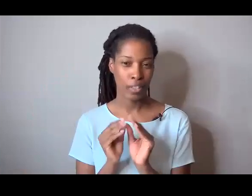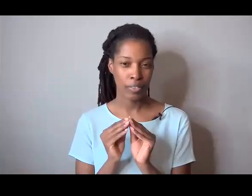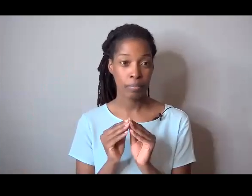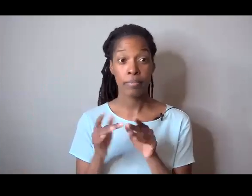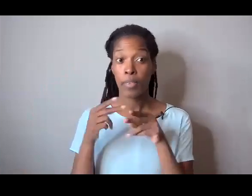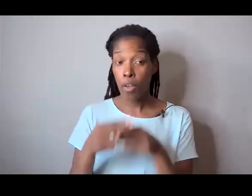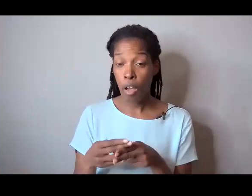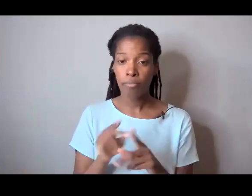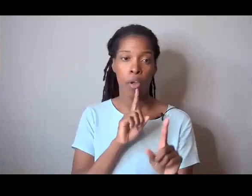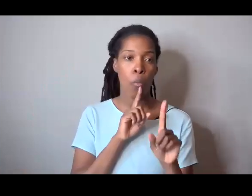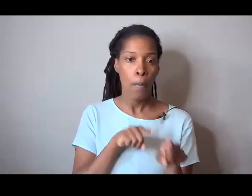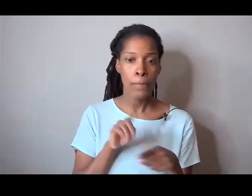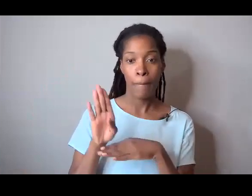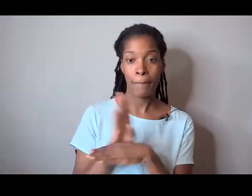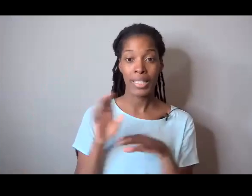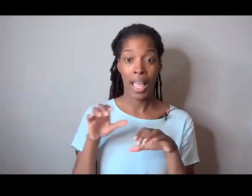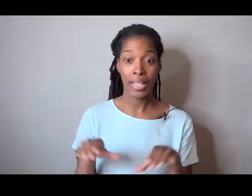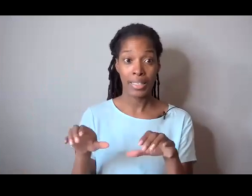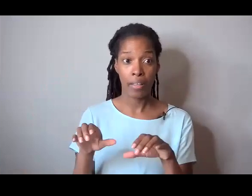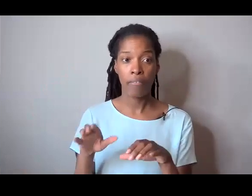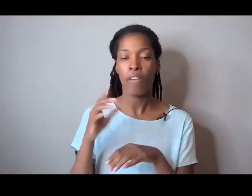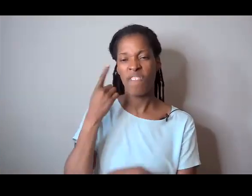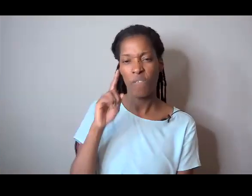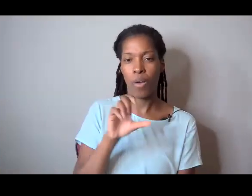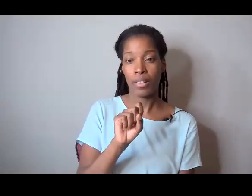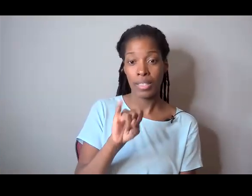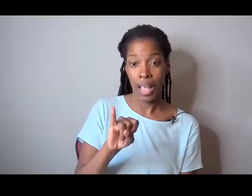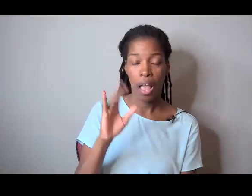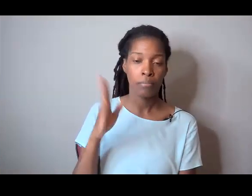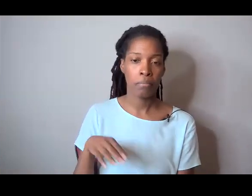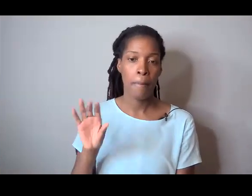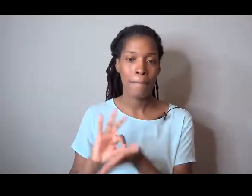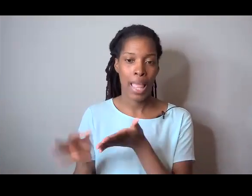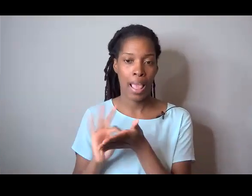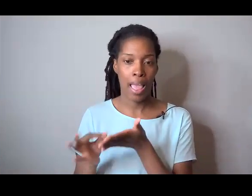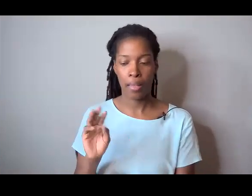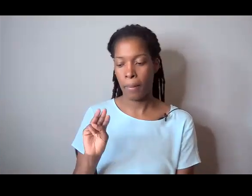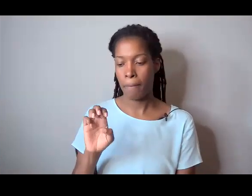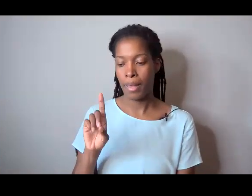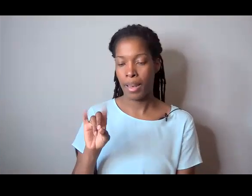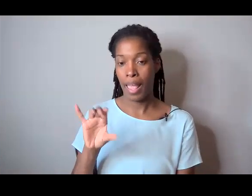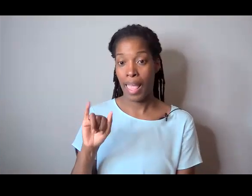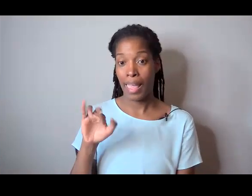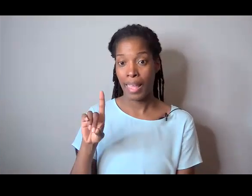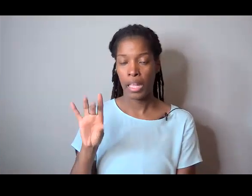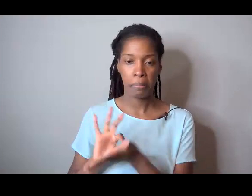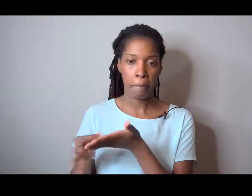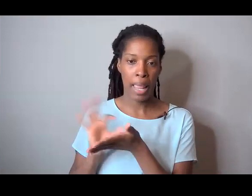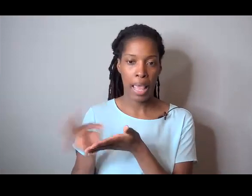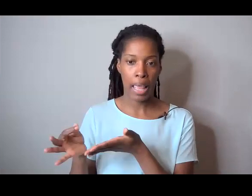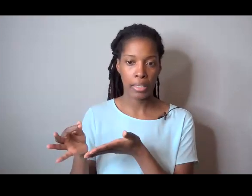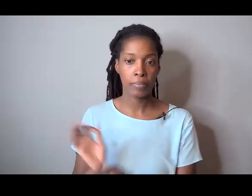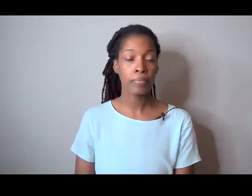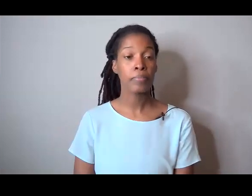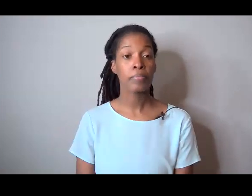business activity on SSI and Medicaid. So my name is Molly Sullivan and I am with a